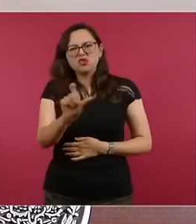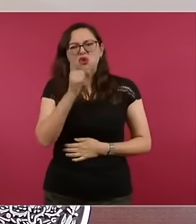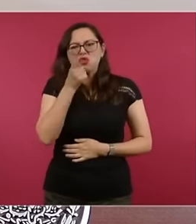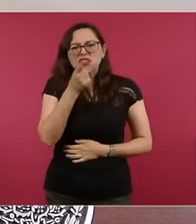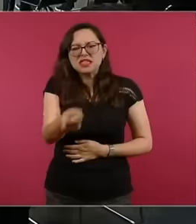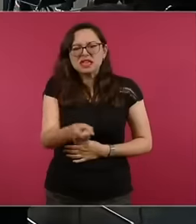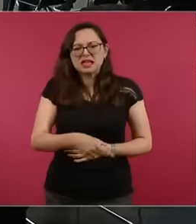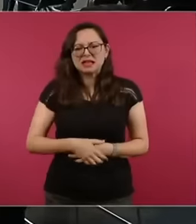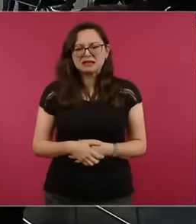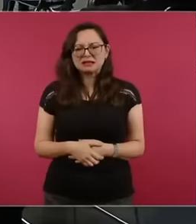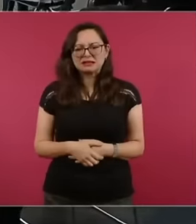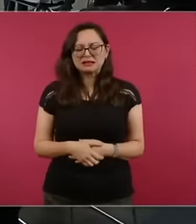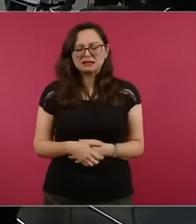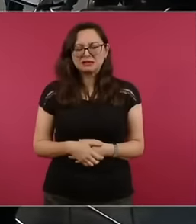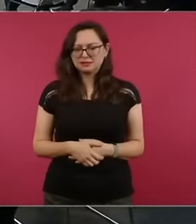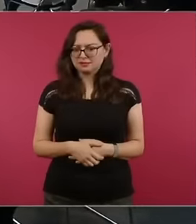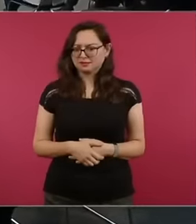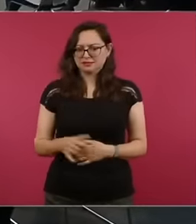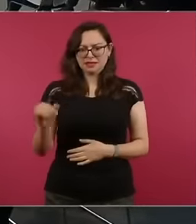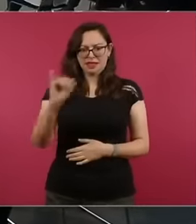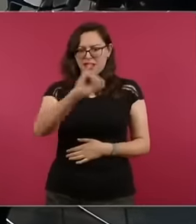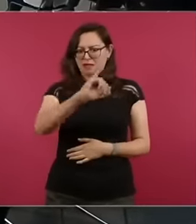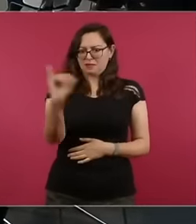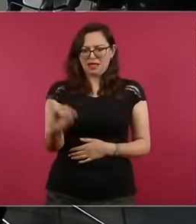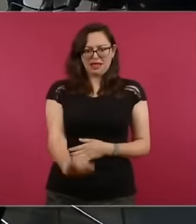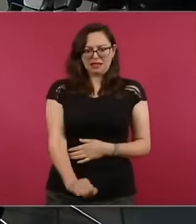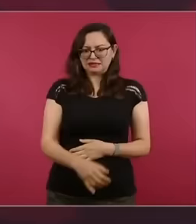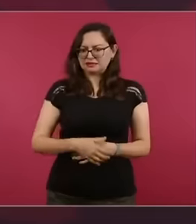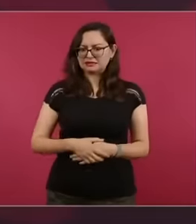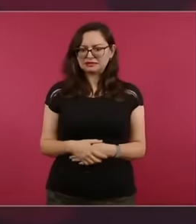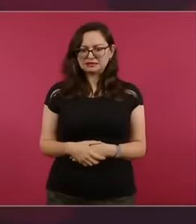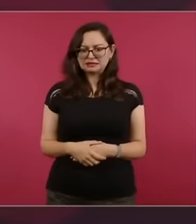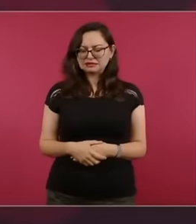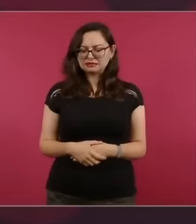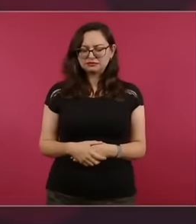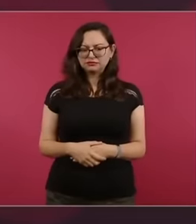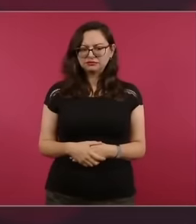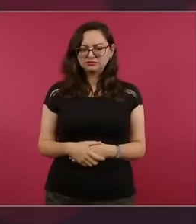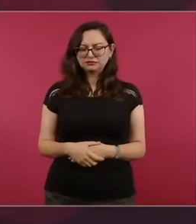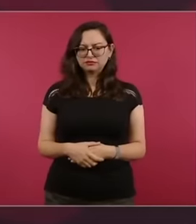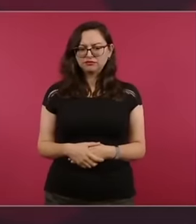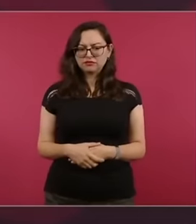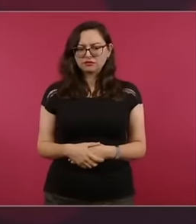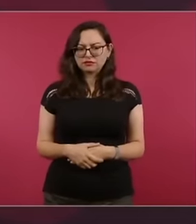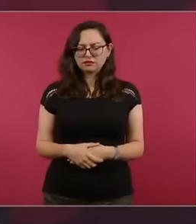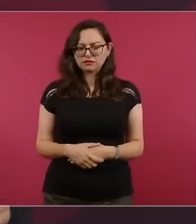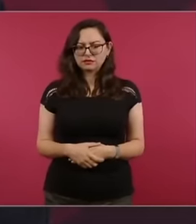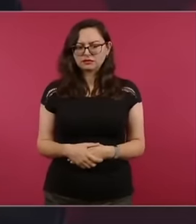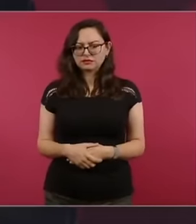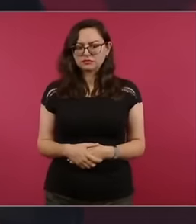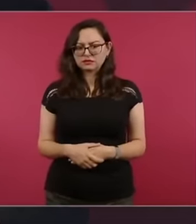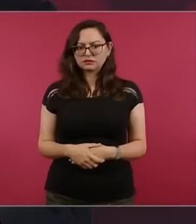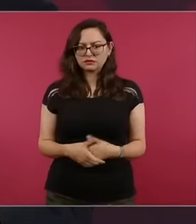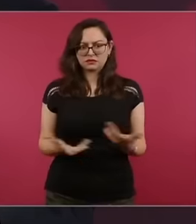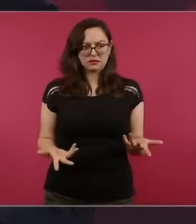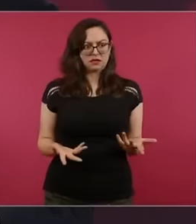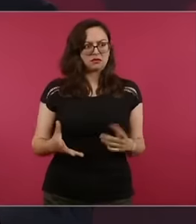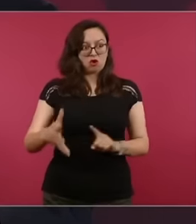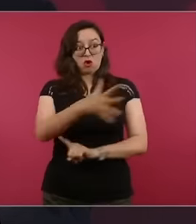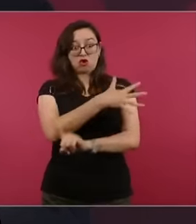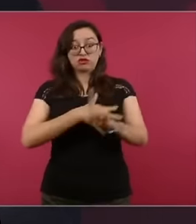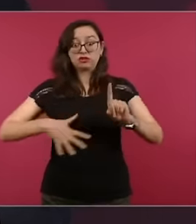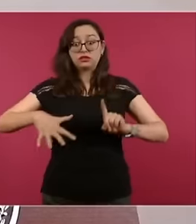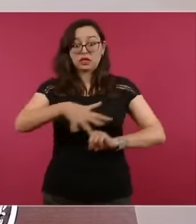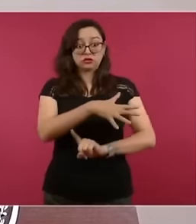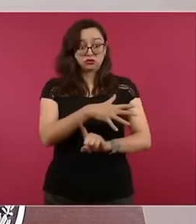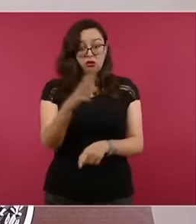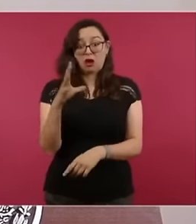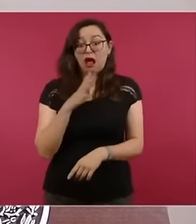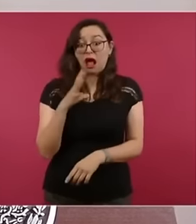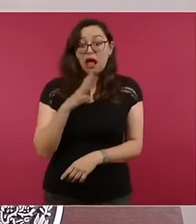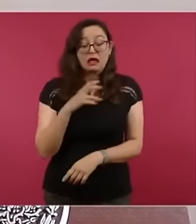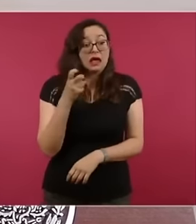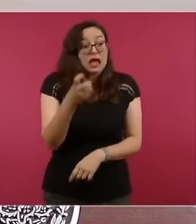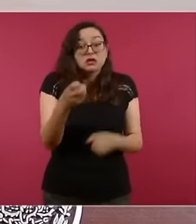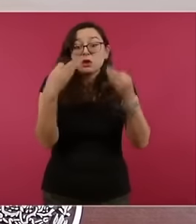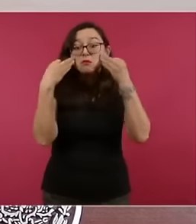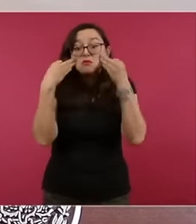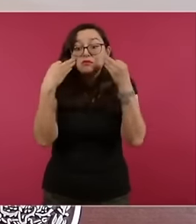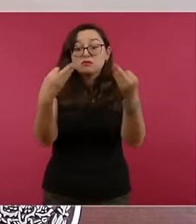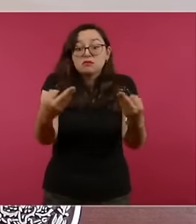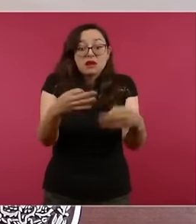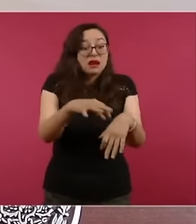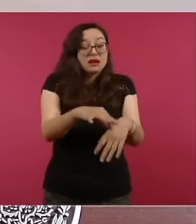reality that is also a political reality We arrived here through a